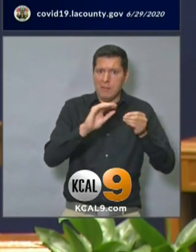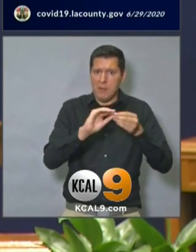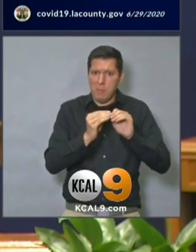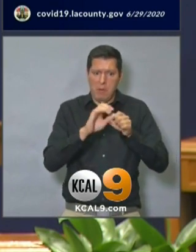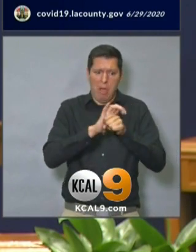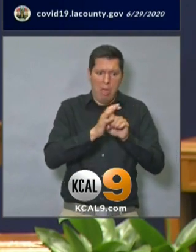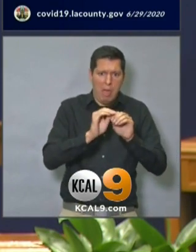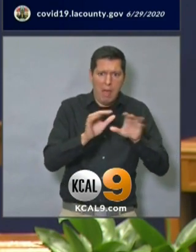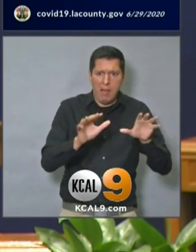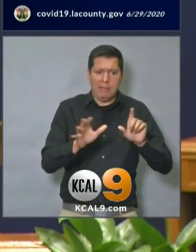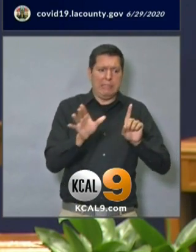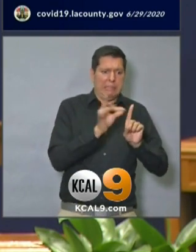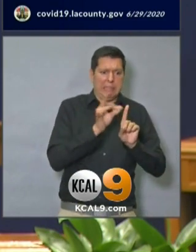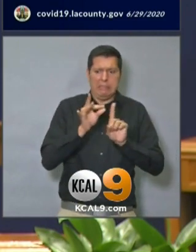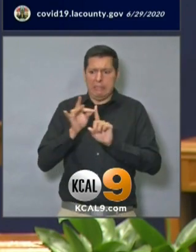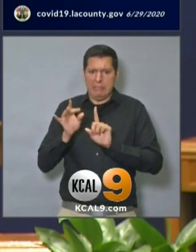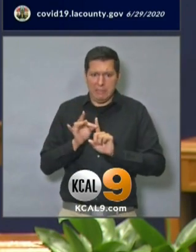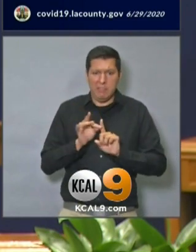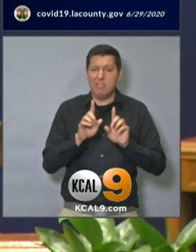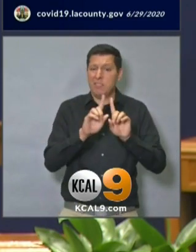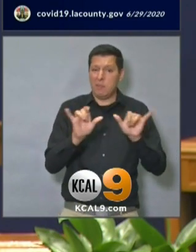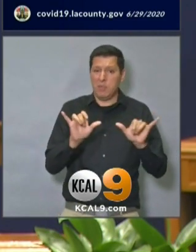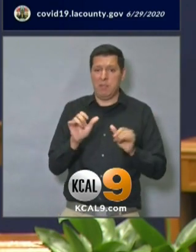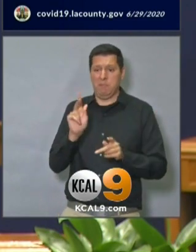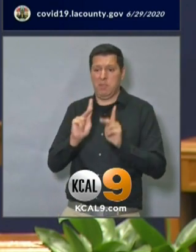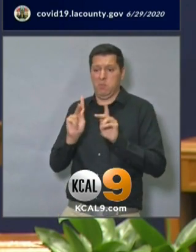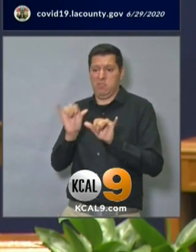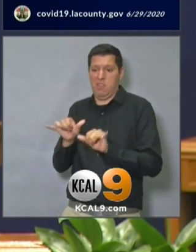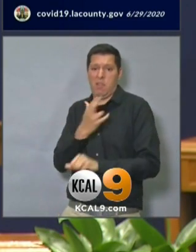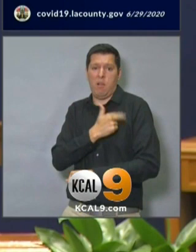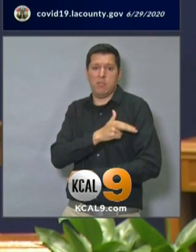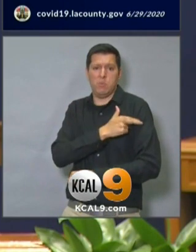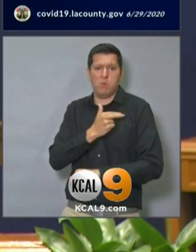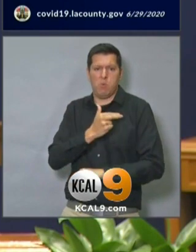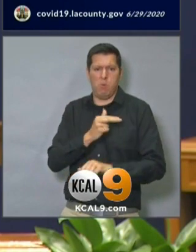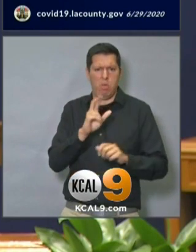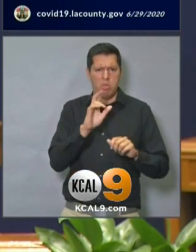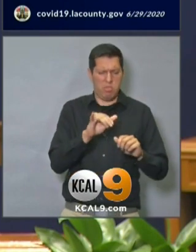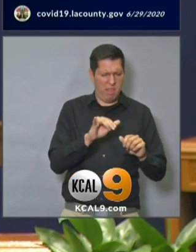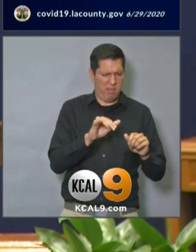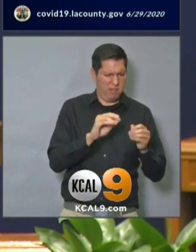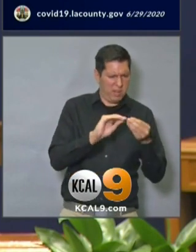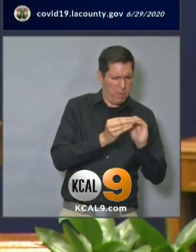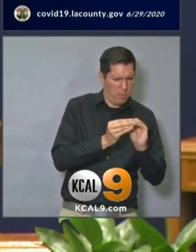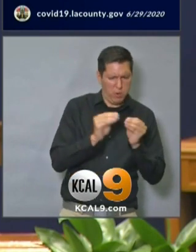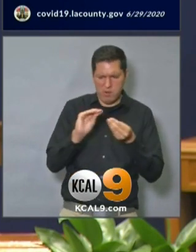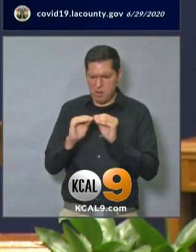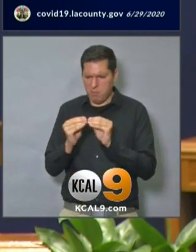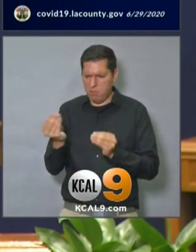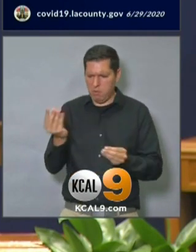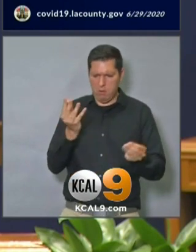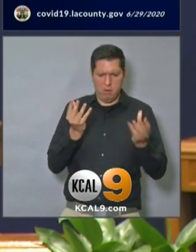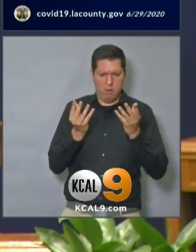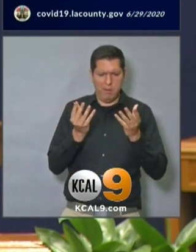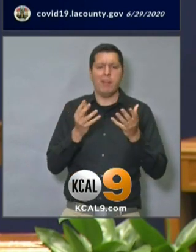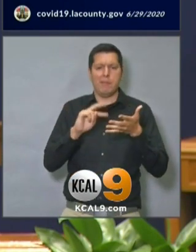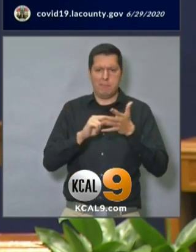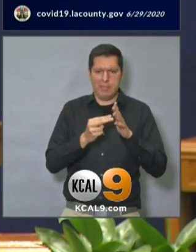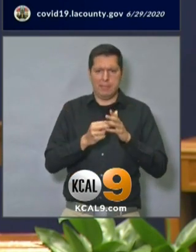OF THE BAD NEWS TODAY IN THE LAST TWO WEEKS HOSPITALIZATIONS UP 20% AND MORE THAN 1 MILLION PEOPLE TESTED, THE POSITIVITY RATE OVER 9%. I WANT TO TALK A MINUTE ABOUT THE ALARMING INCREASES WE ARE SEEING IN COVID-19 CASES,